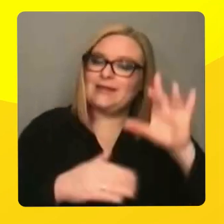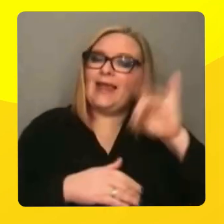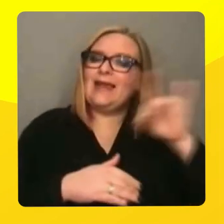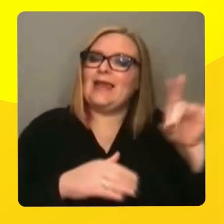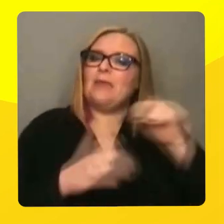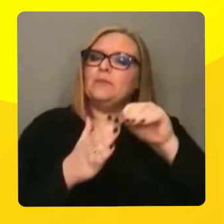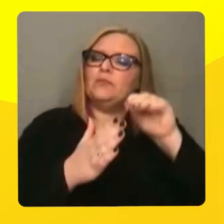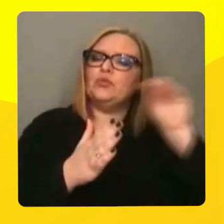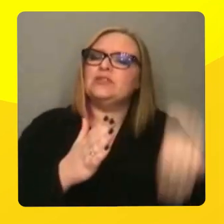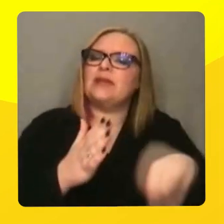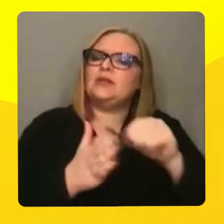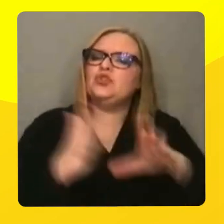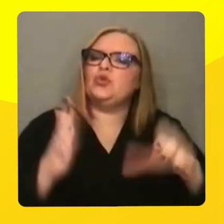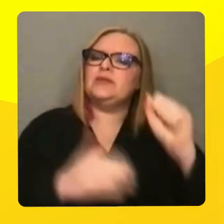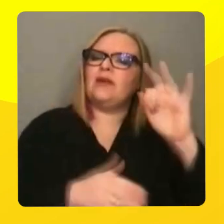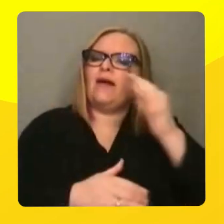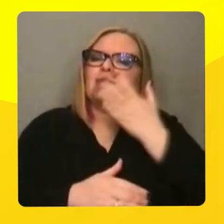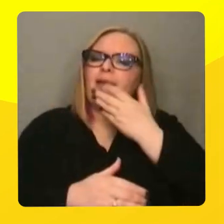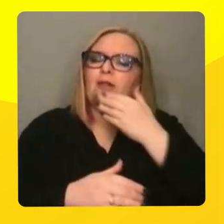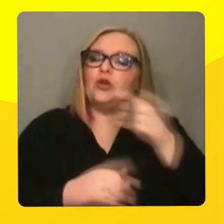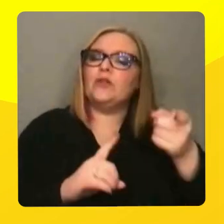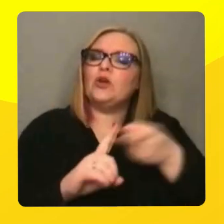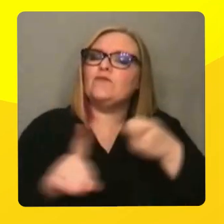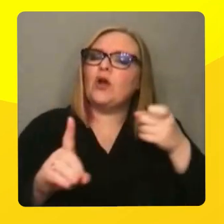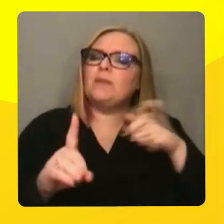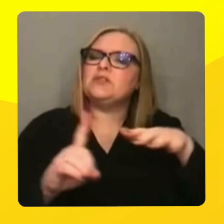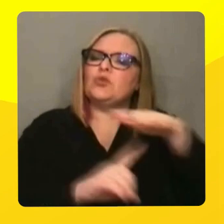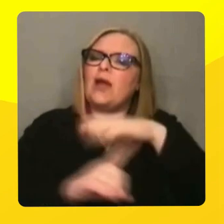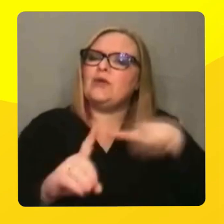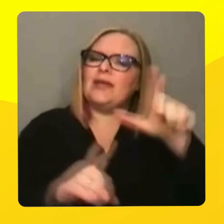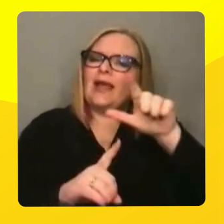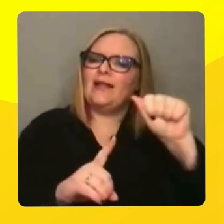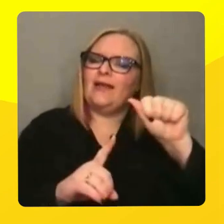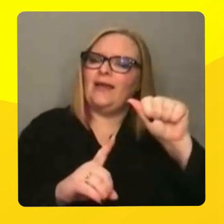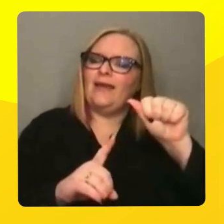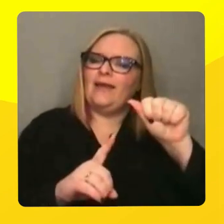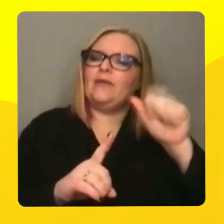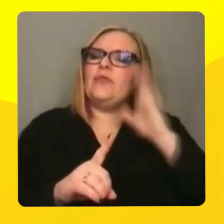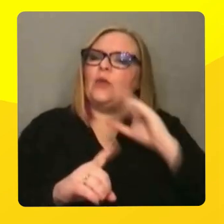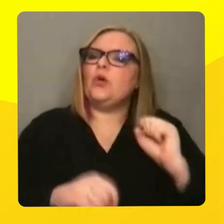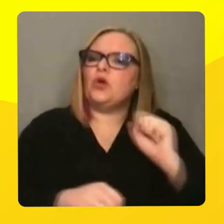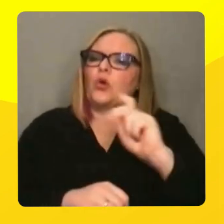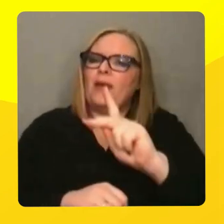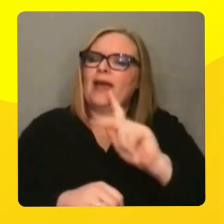They come from the surrounding L.A. region, and they will go back to there to teach in those schools.